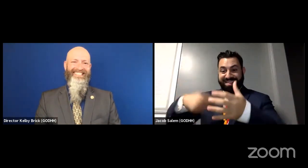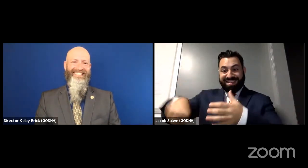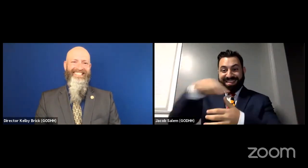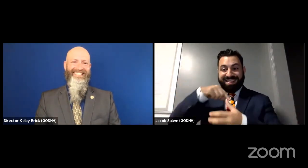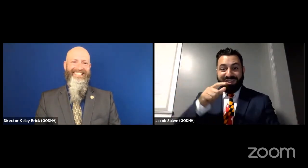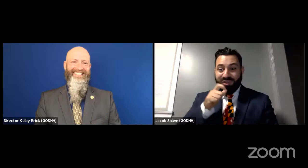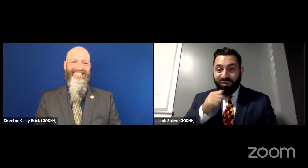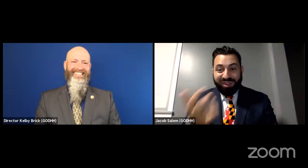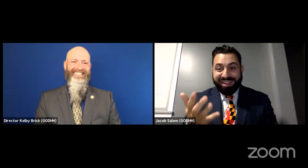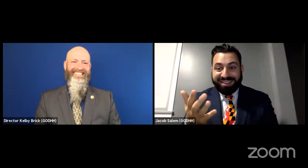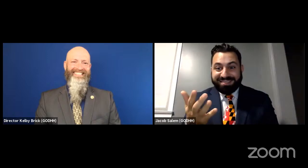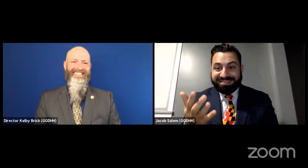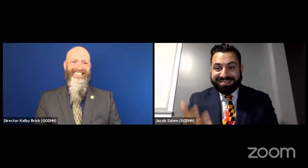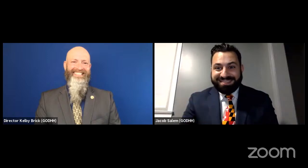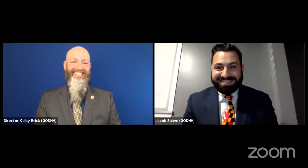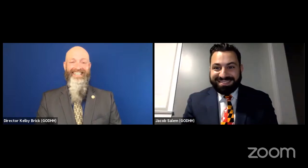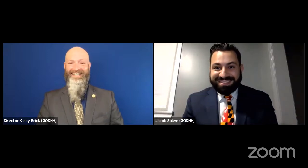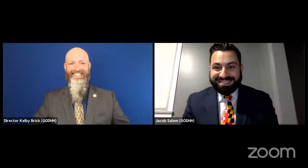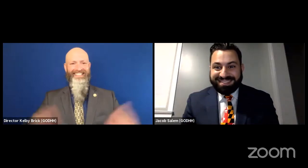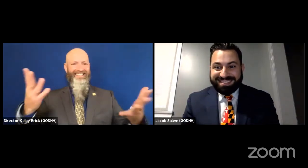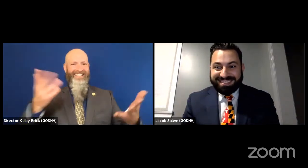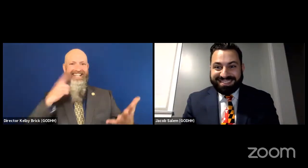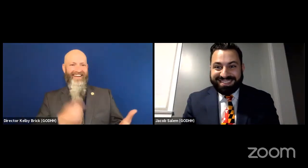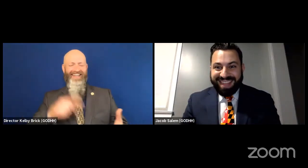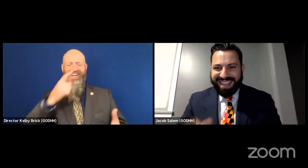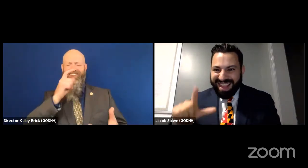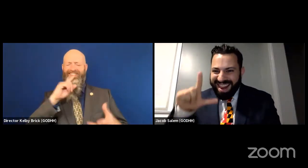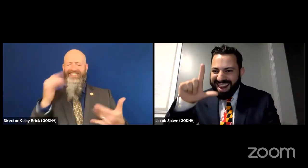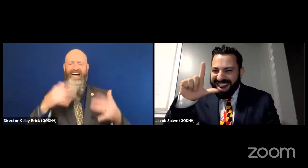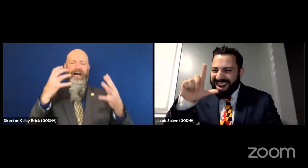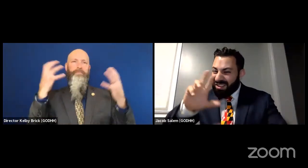was information provided, but it was provided in ASL. And that organization is who, Kelby?